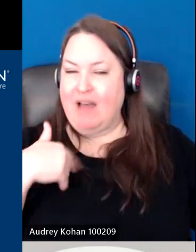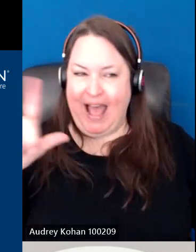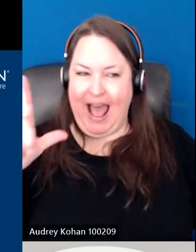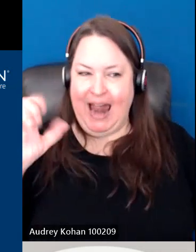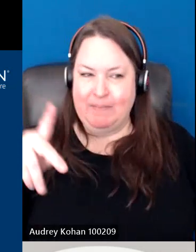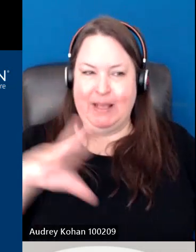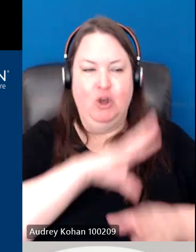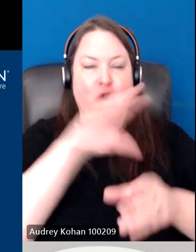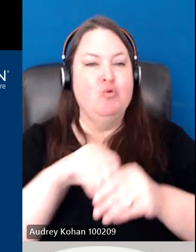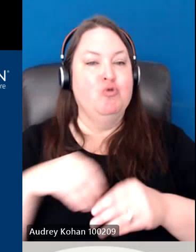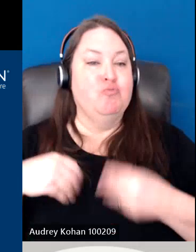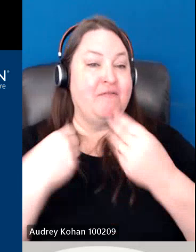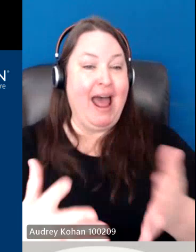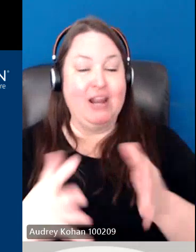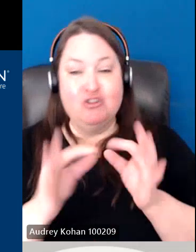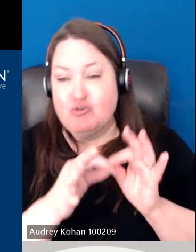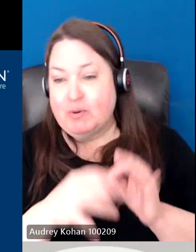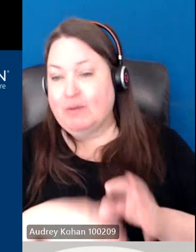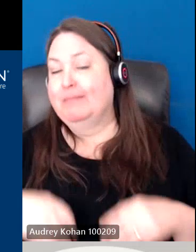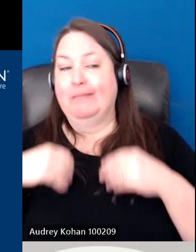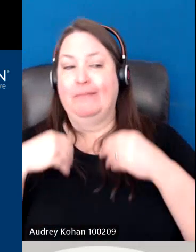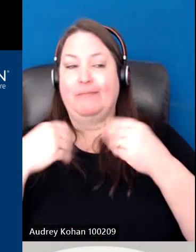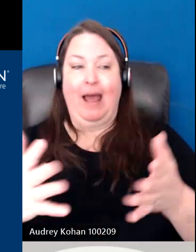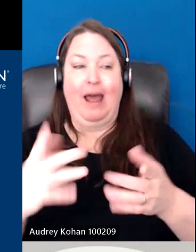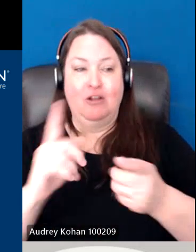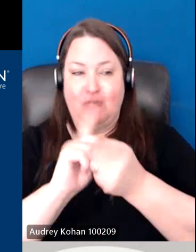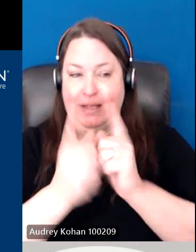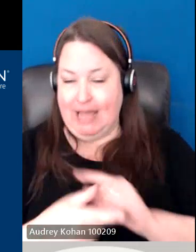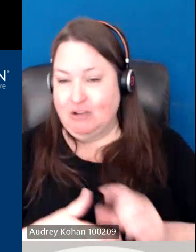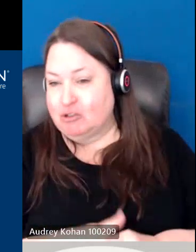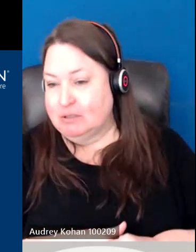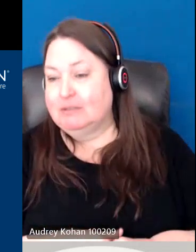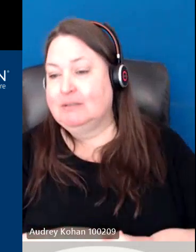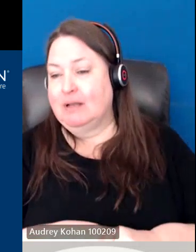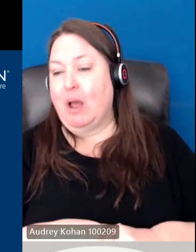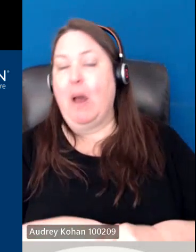the providing of interpreters the providing of translations um publishing these notices